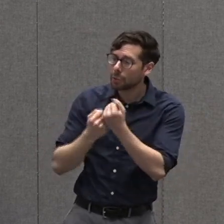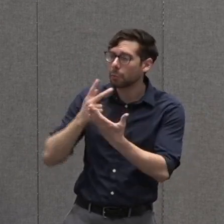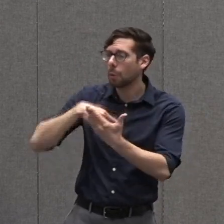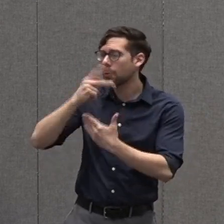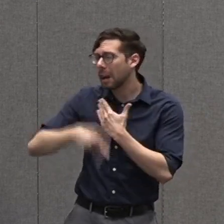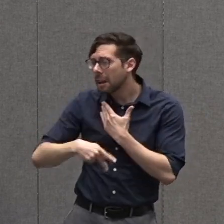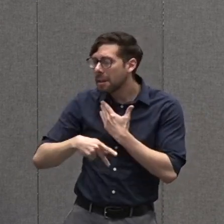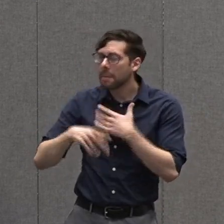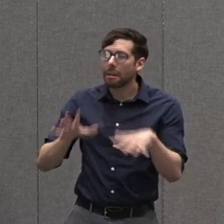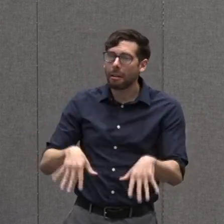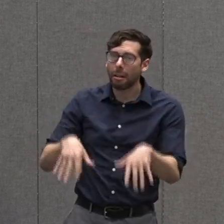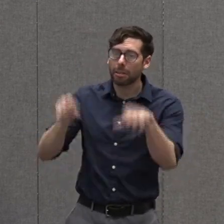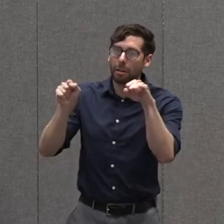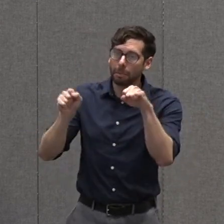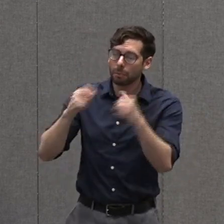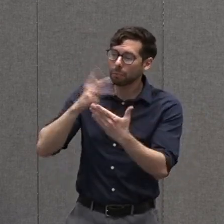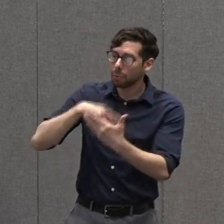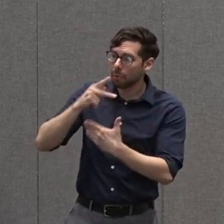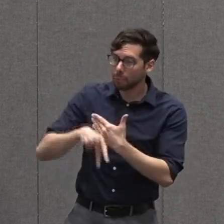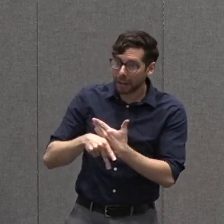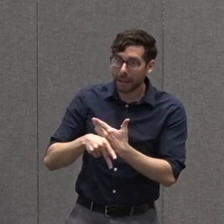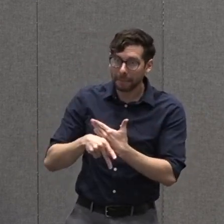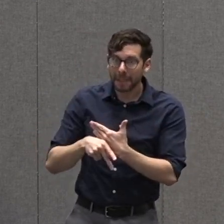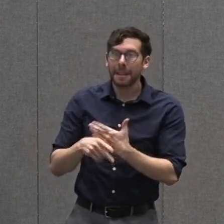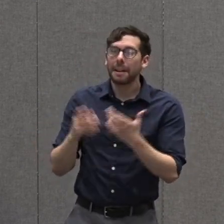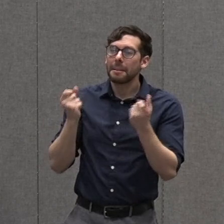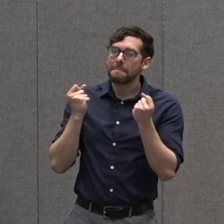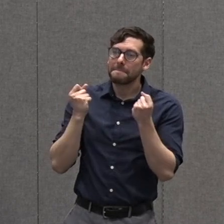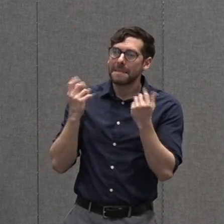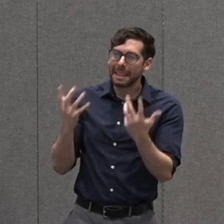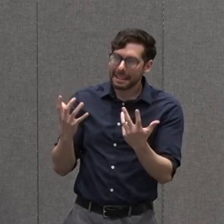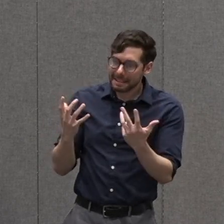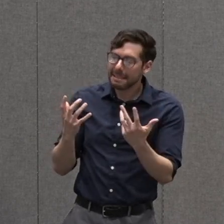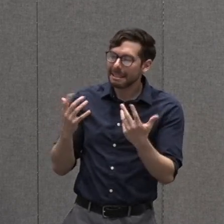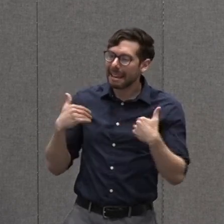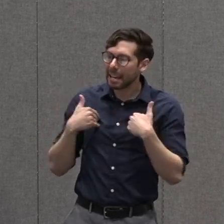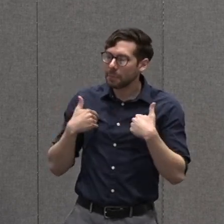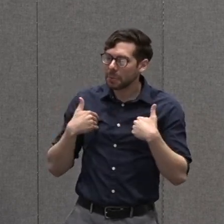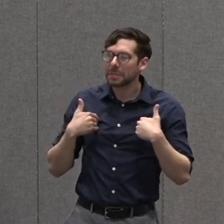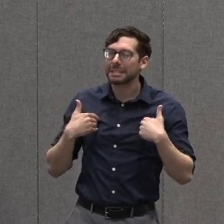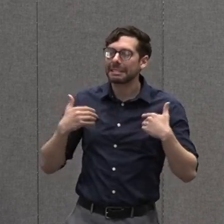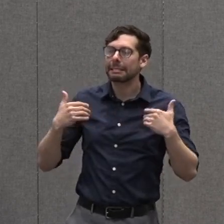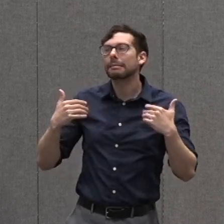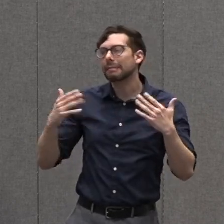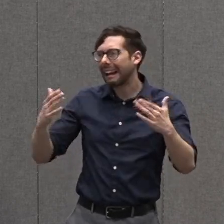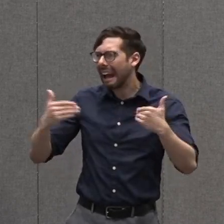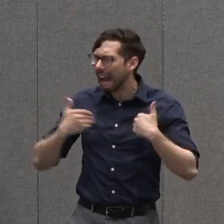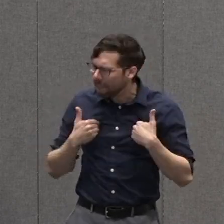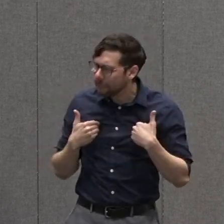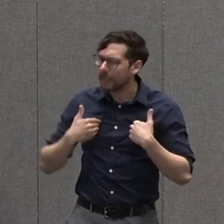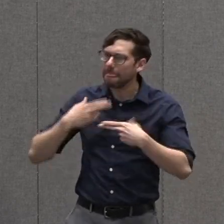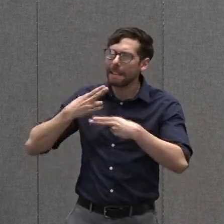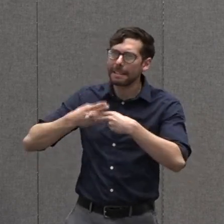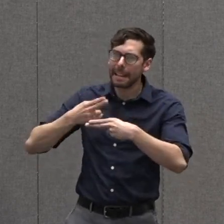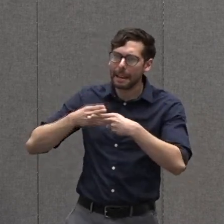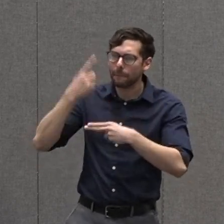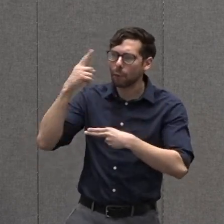do have a pet name, but we don't use them so often. They do have a common name.